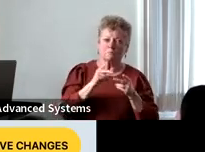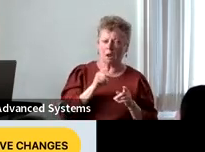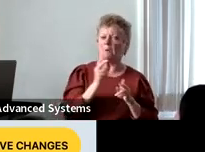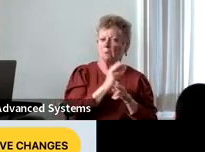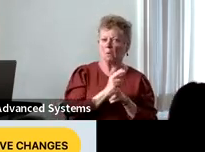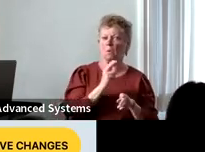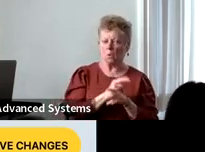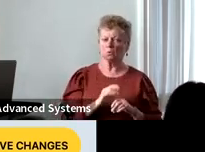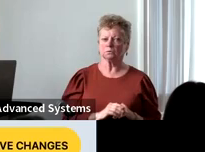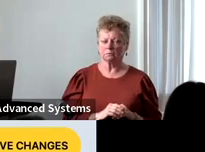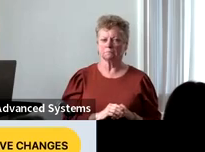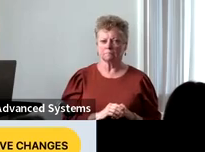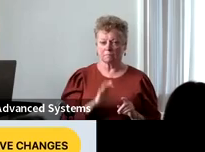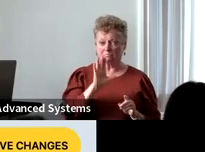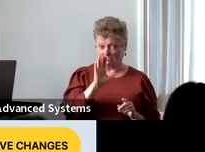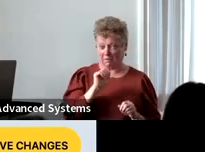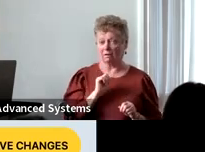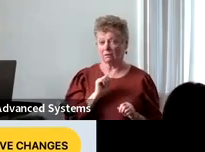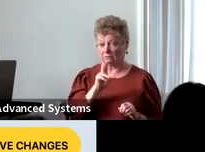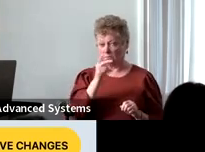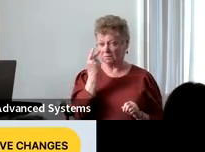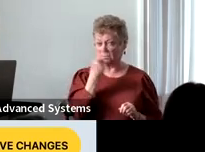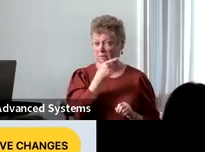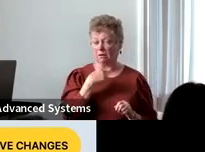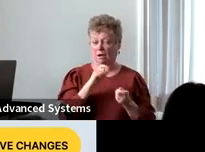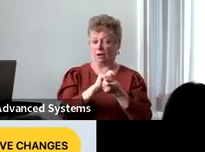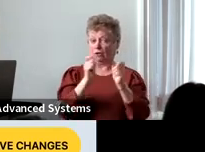Watch what happens when I change the profile from